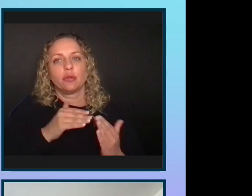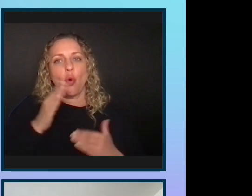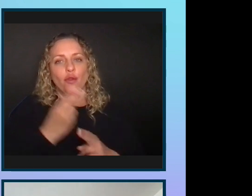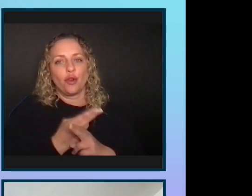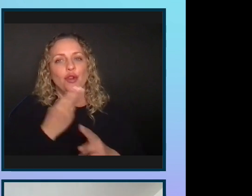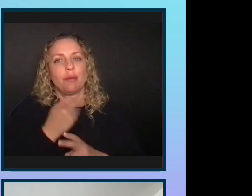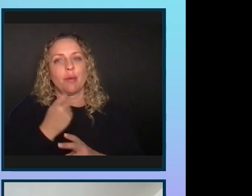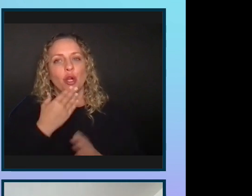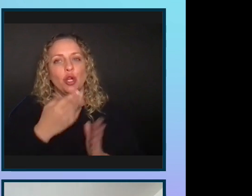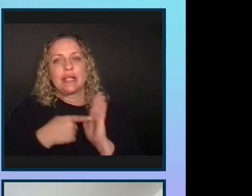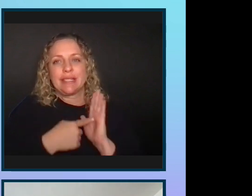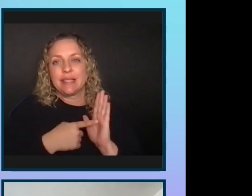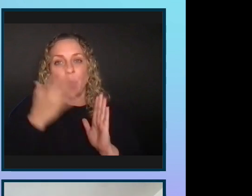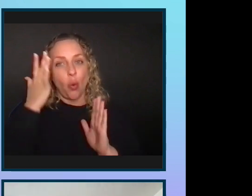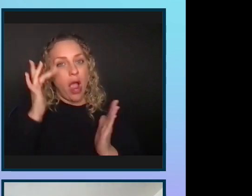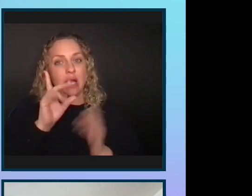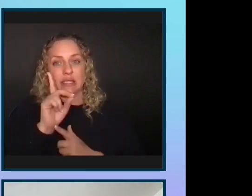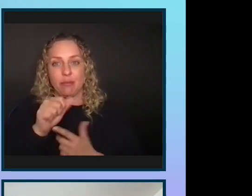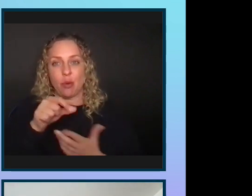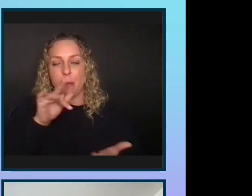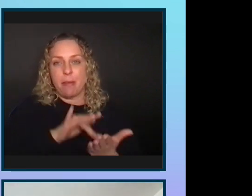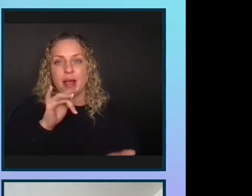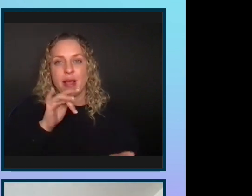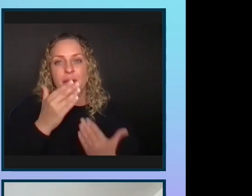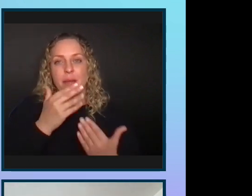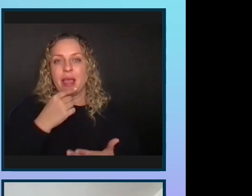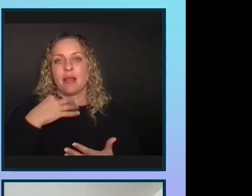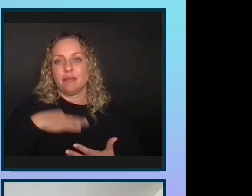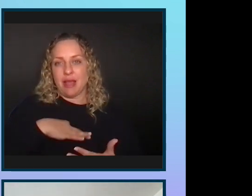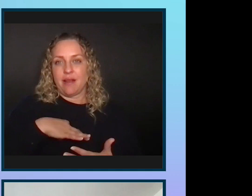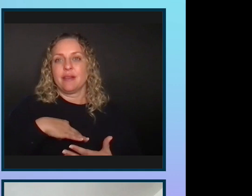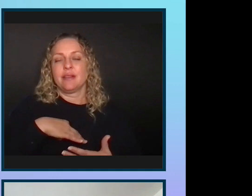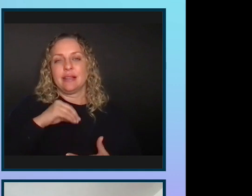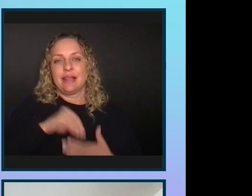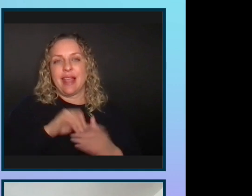why a disabled button might be helpful in the interface is this example by ,